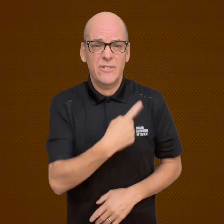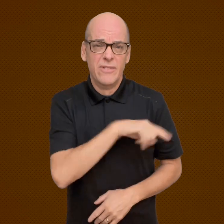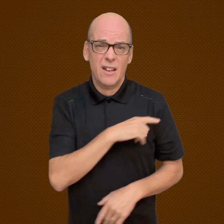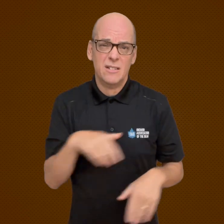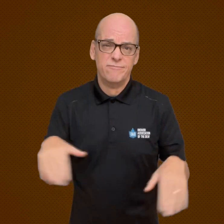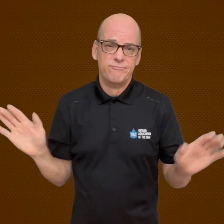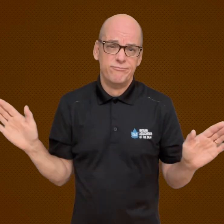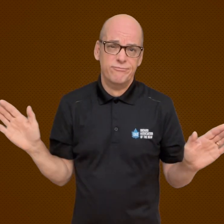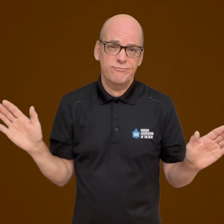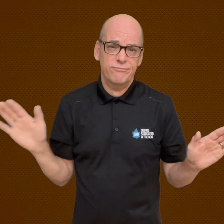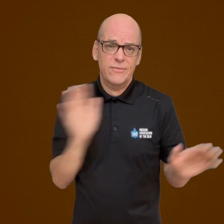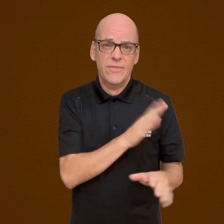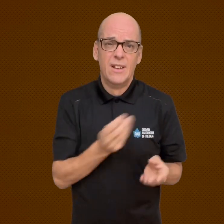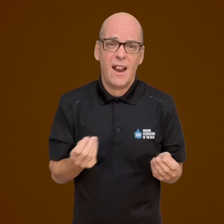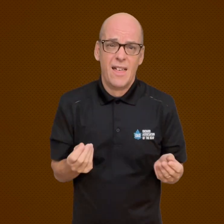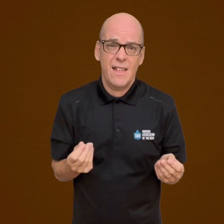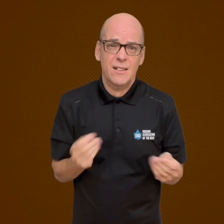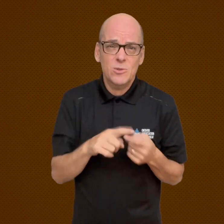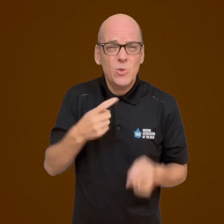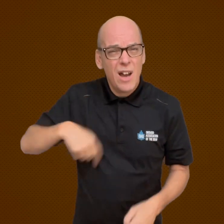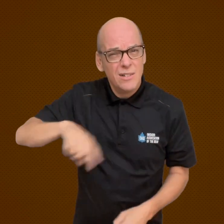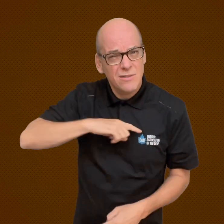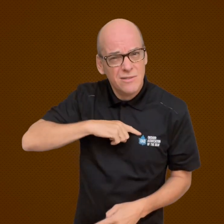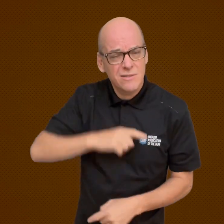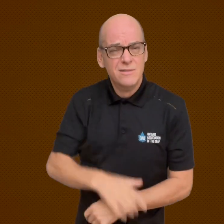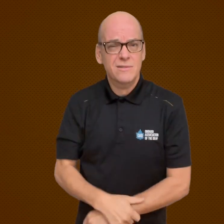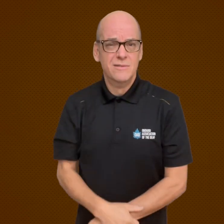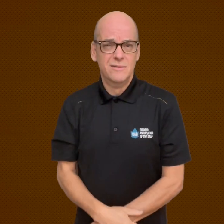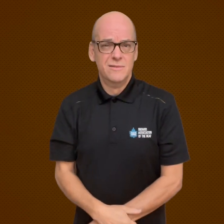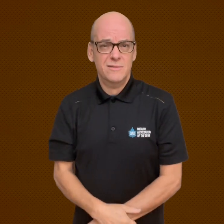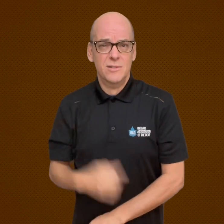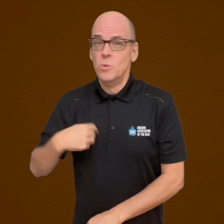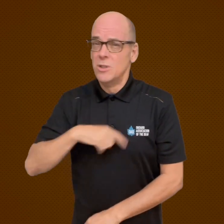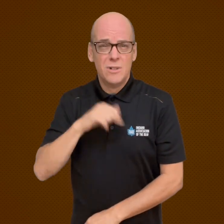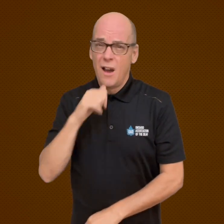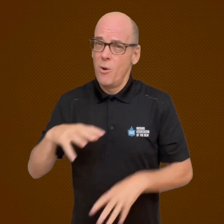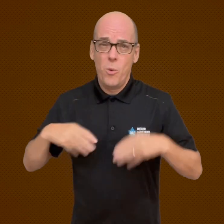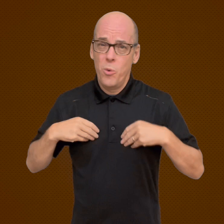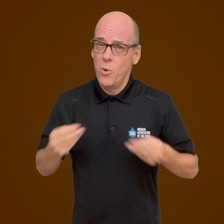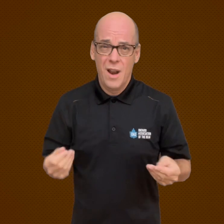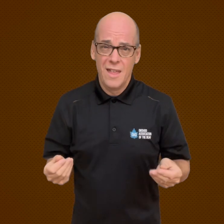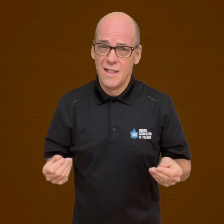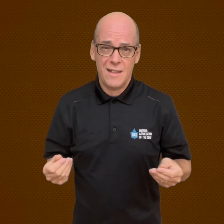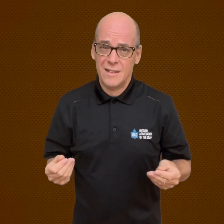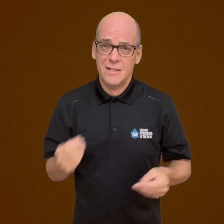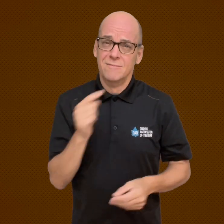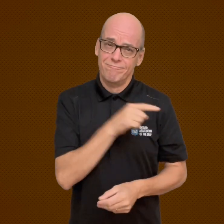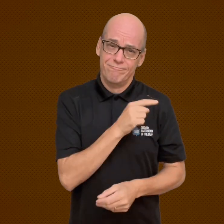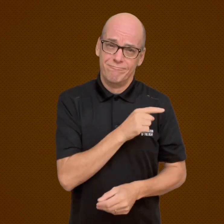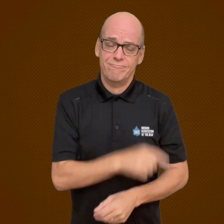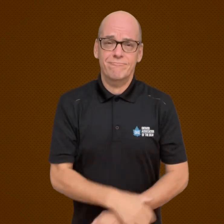They sacrificed their land to us. We do not own this land.